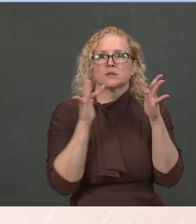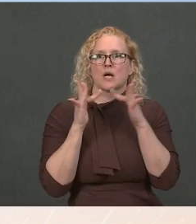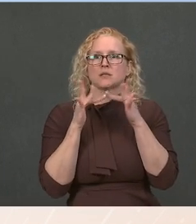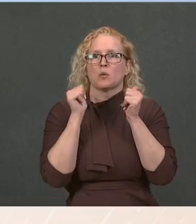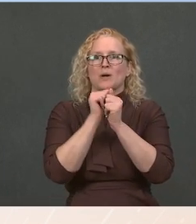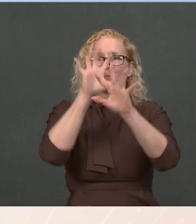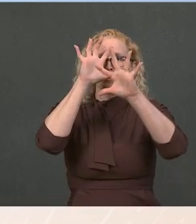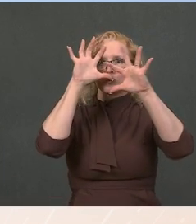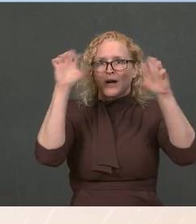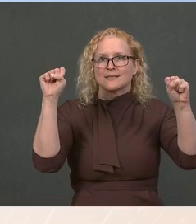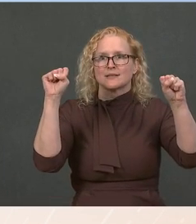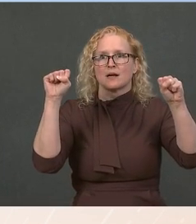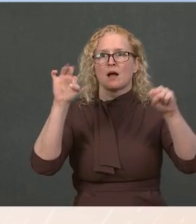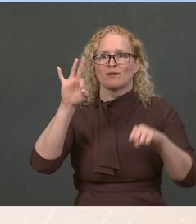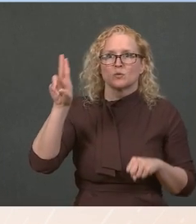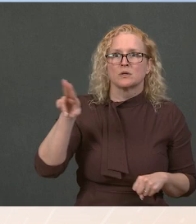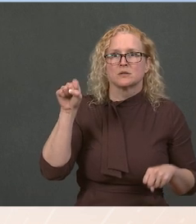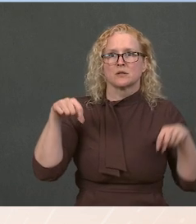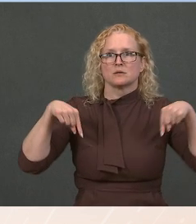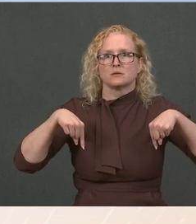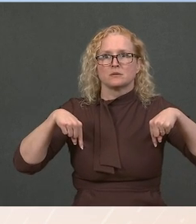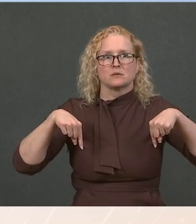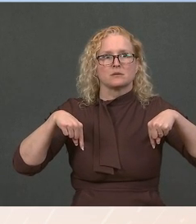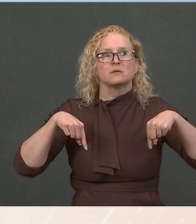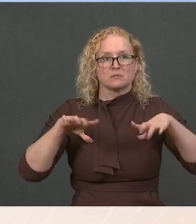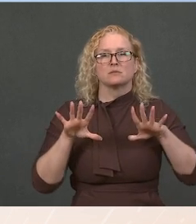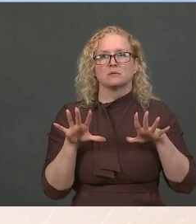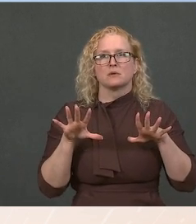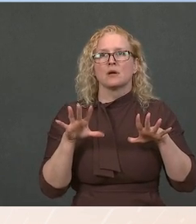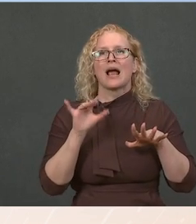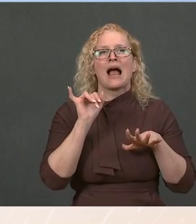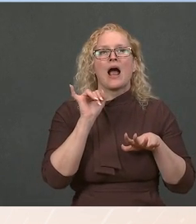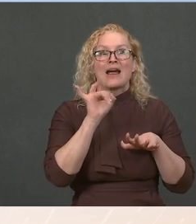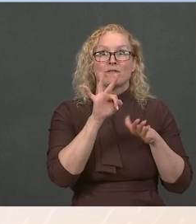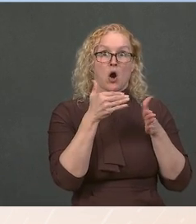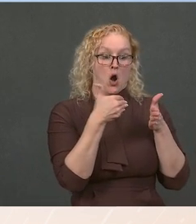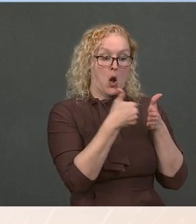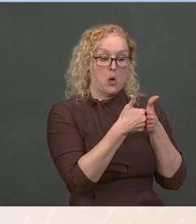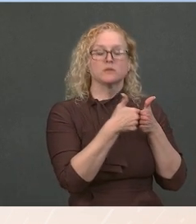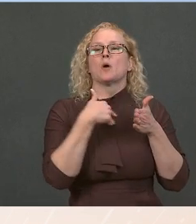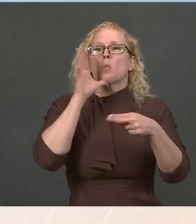so they have the consent to share it -- to share that. And the criteria for who is in close contact with the President